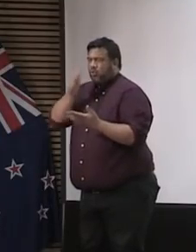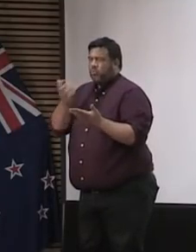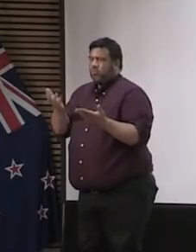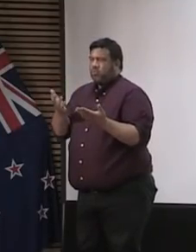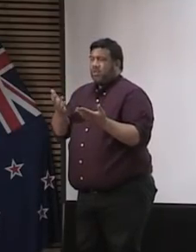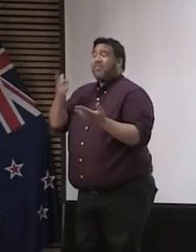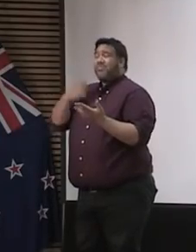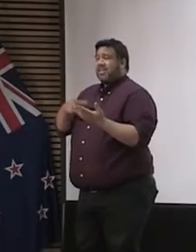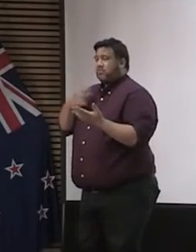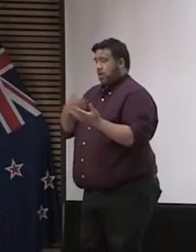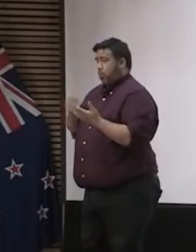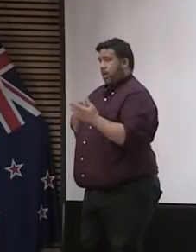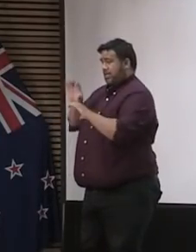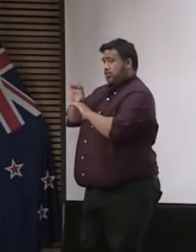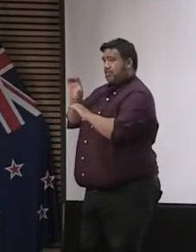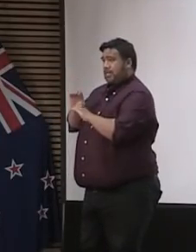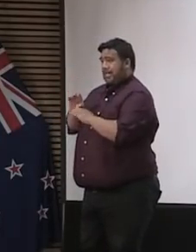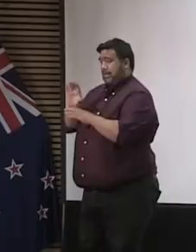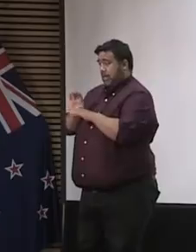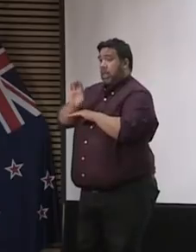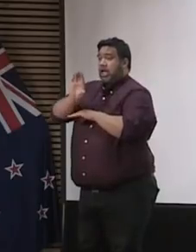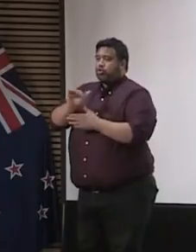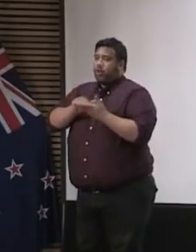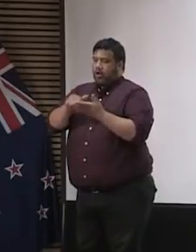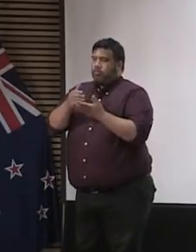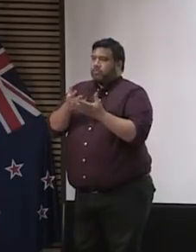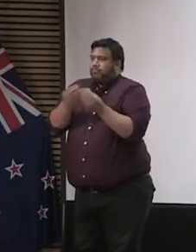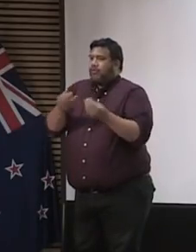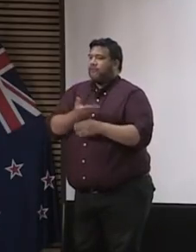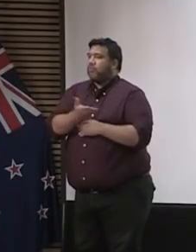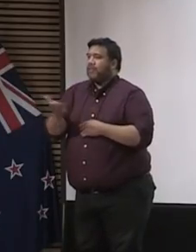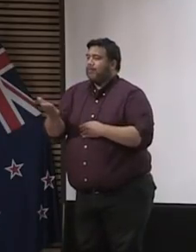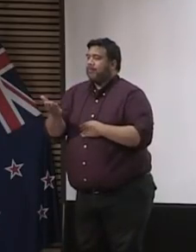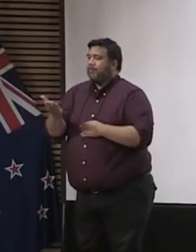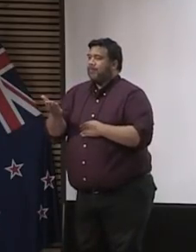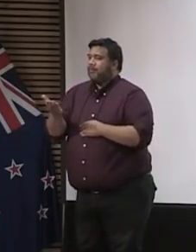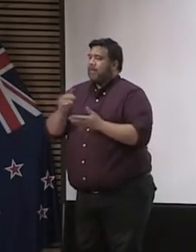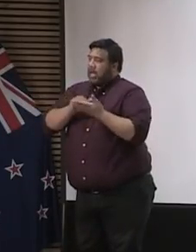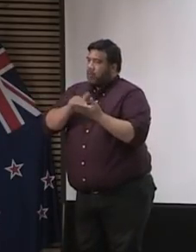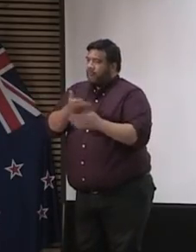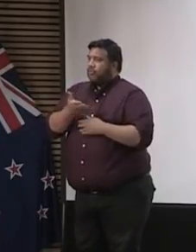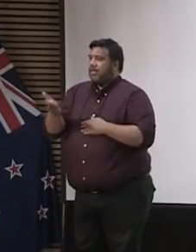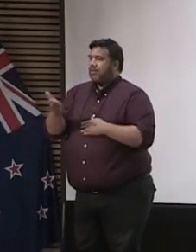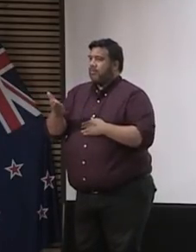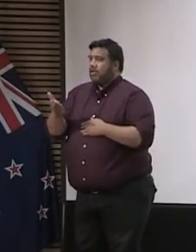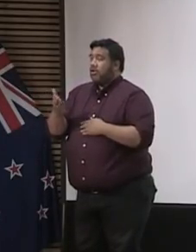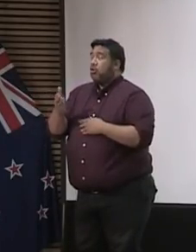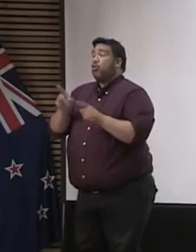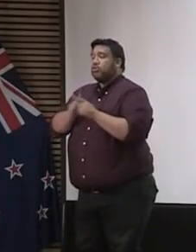That's why the wagesubsidy was designed to meettheir needs. It is why ofcourse, and helpfully therehas been a deferral of ACCinvoicing because of